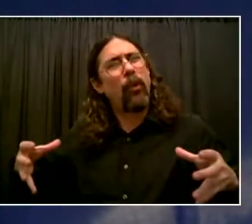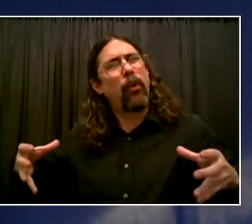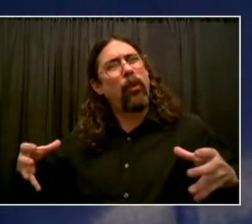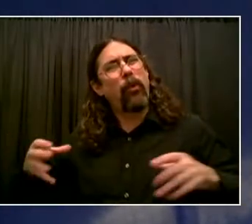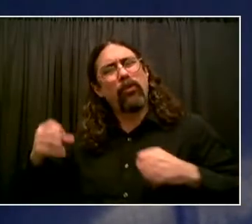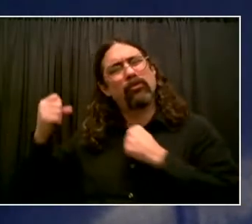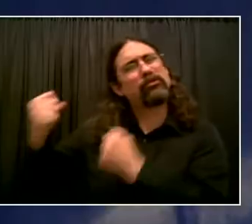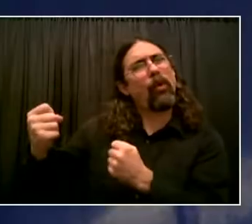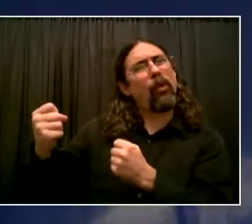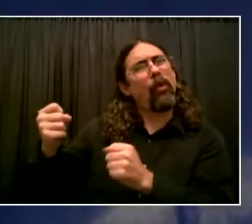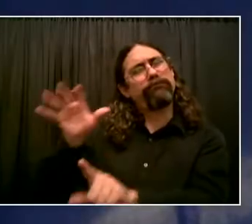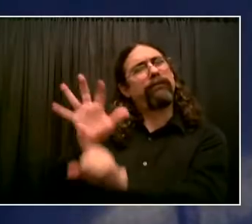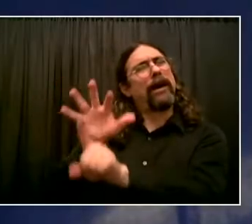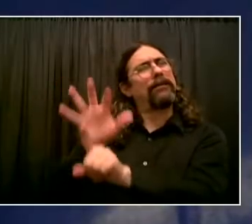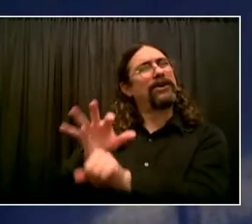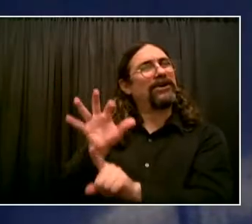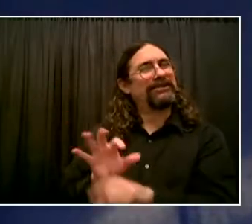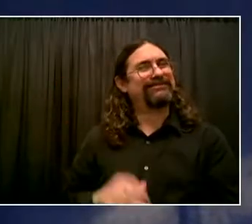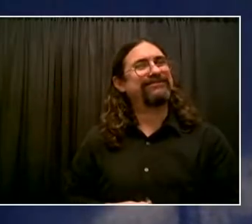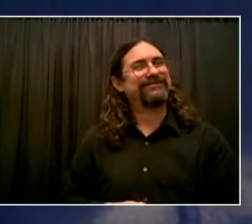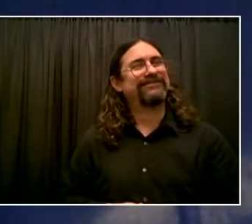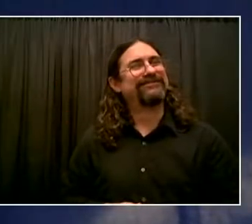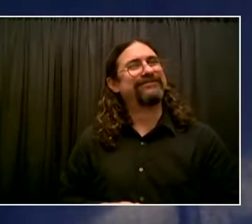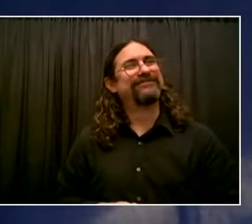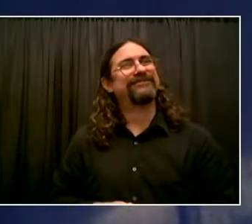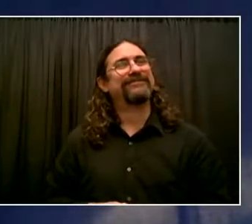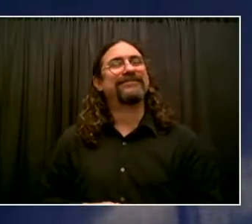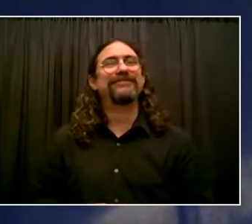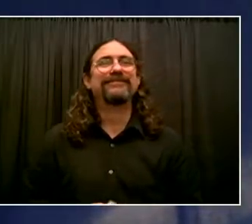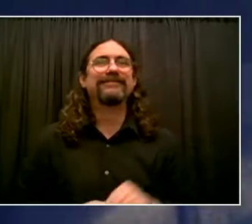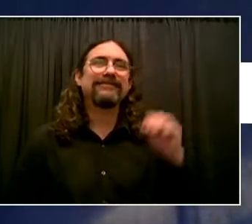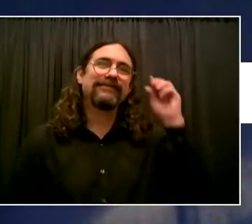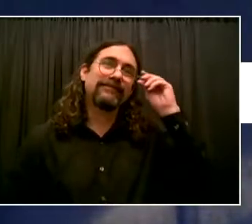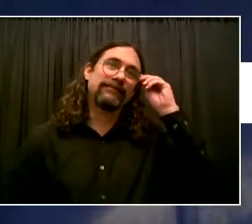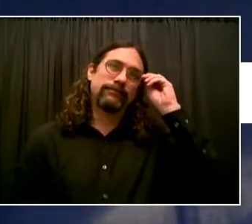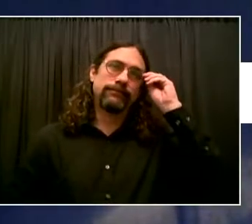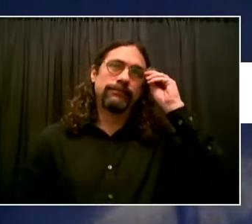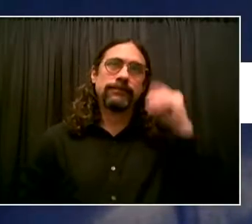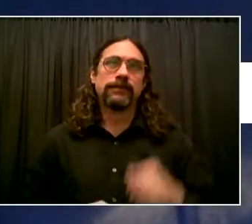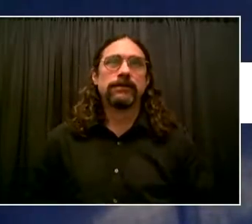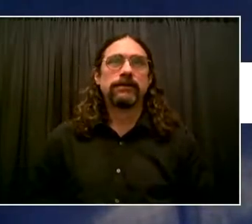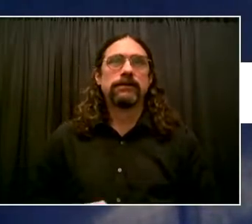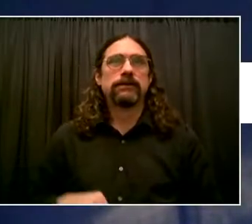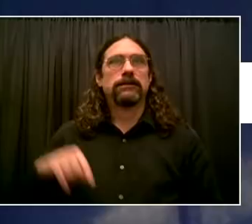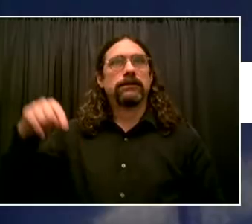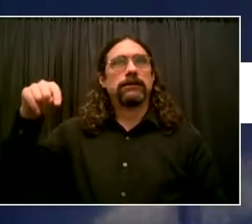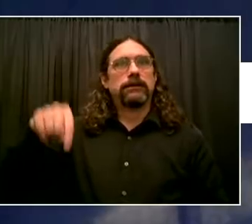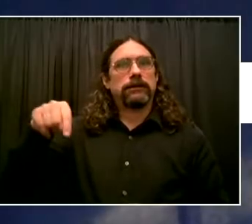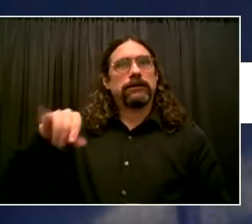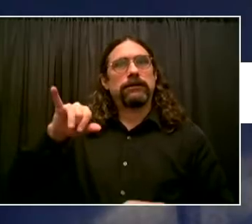AS YOU R THIS IS THE